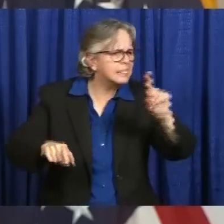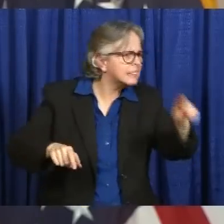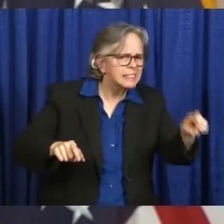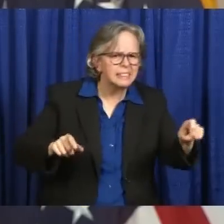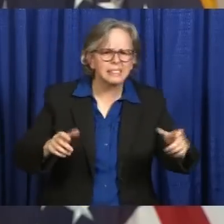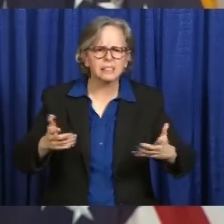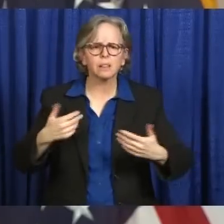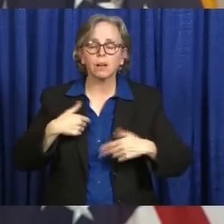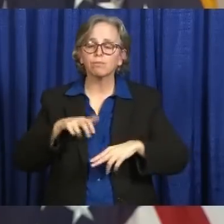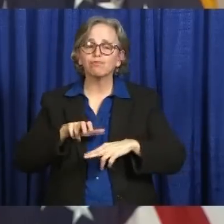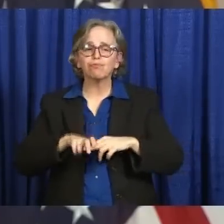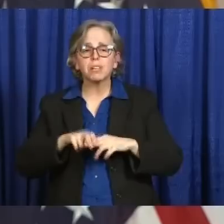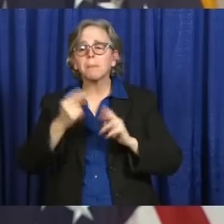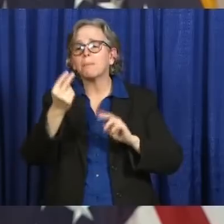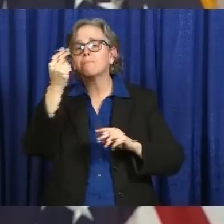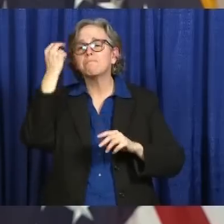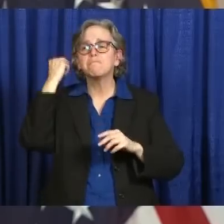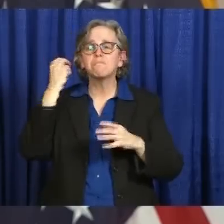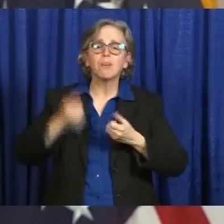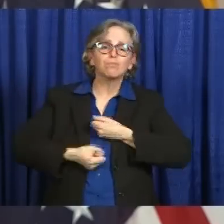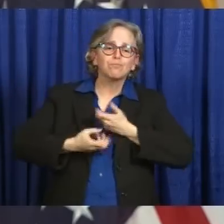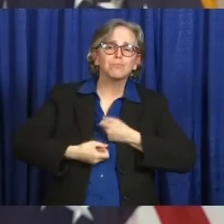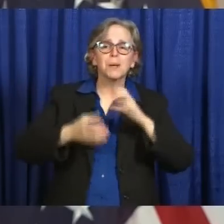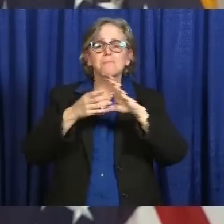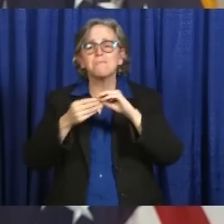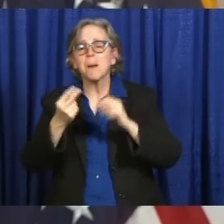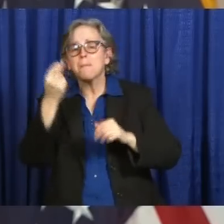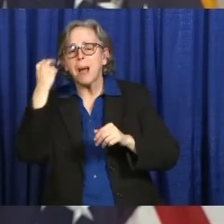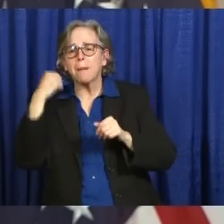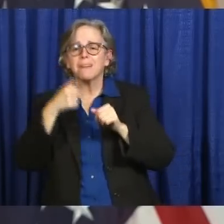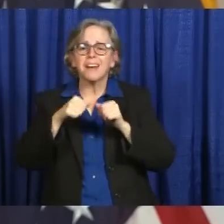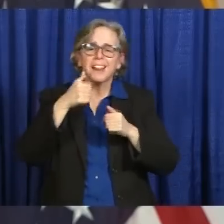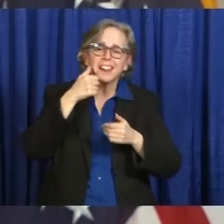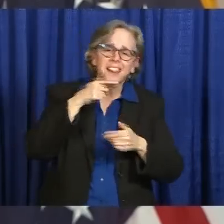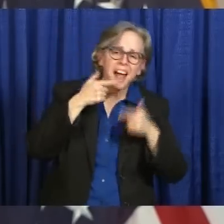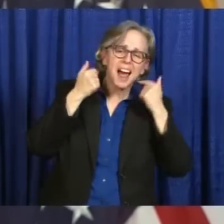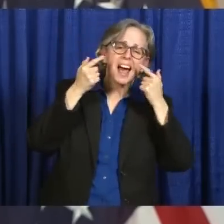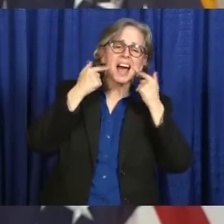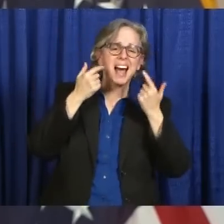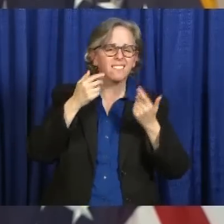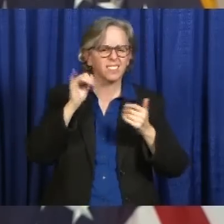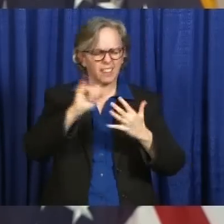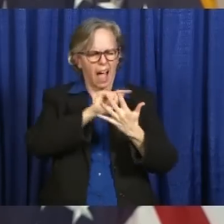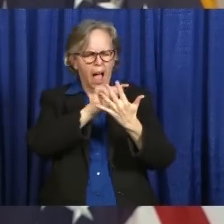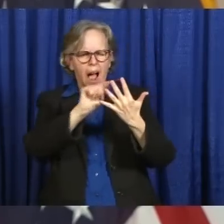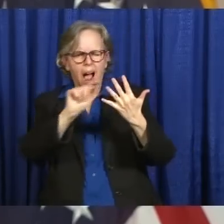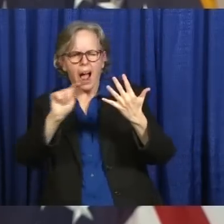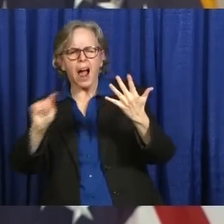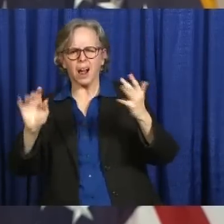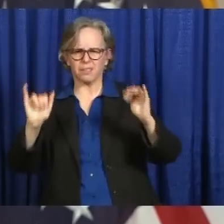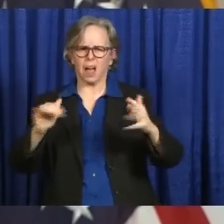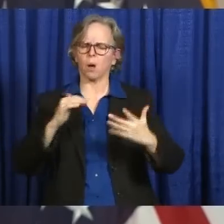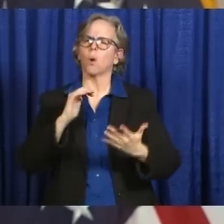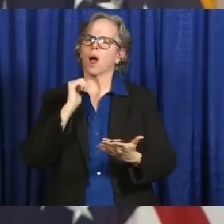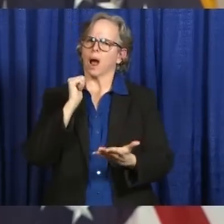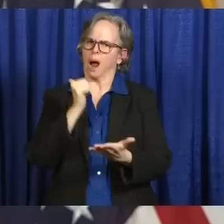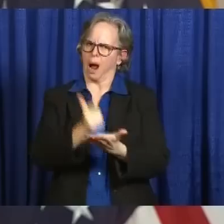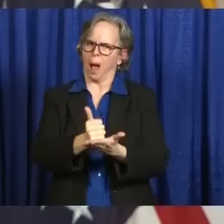TIME BY THEMSELVES. MAKING SURE THEY ARE OKAY AND GIVING THEM A CHANCE TO TALK ABOUT THEIR WORRIES AND THEIR STRESSES AND ALSO GIVE THEM AN OPPORTUNITY TO ENJOY MEMORIES TOGETHER OR TALK ABOUT THINGS THEY ARE